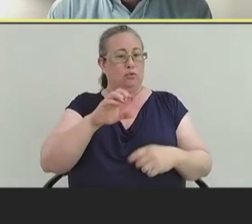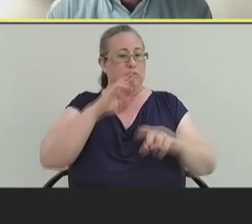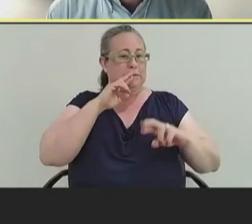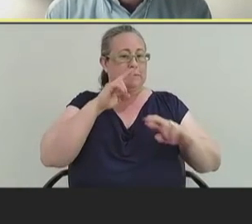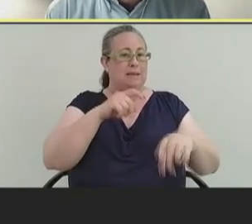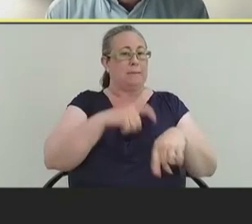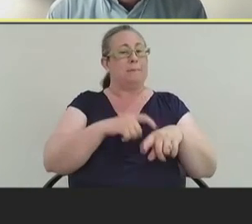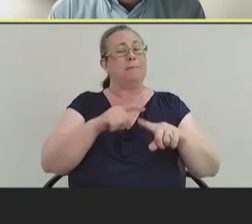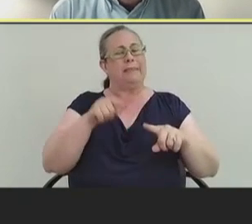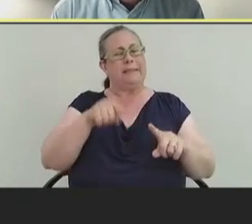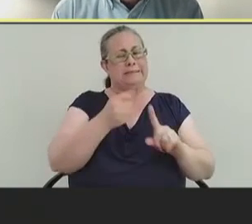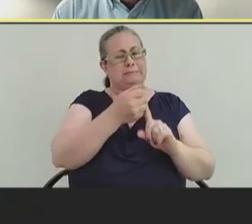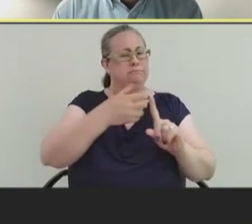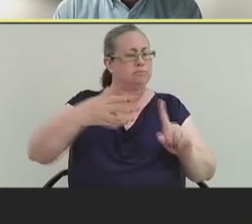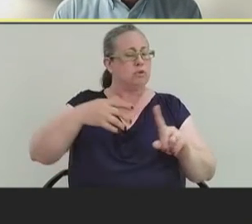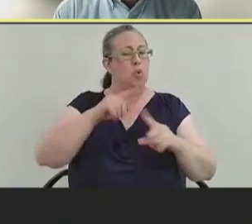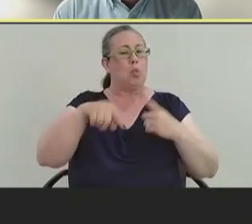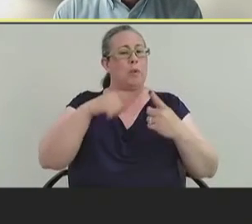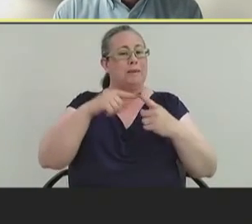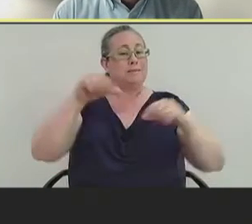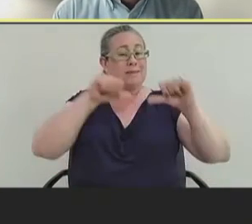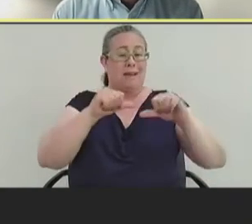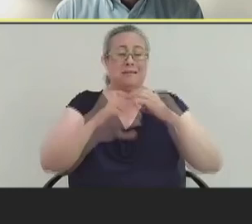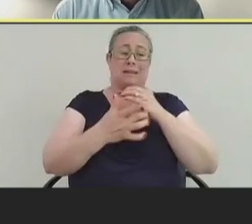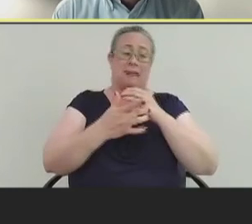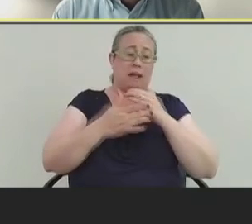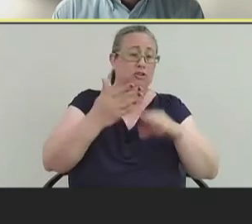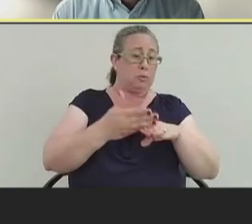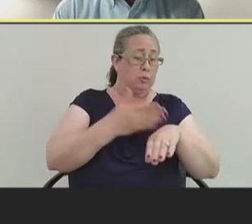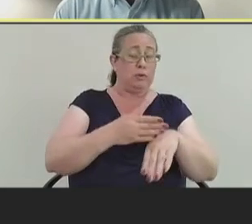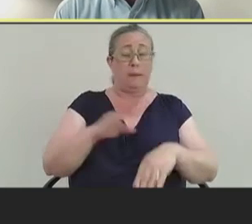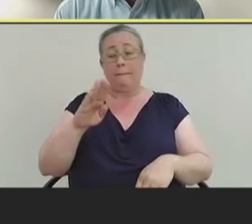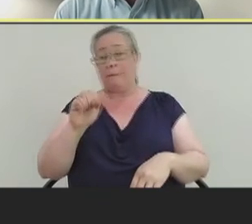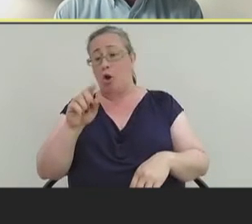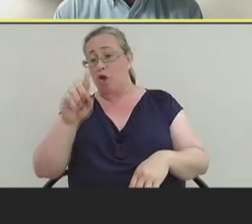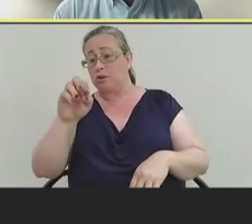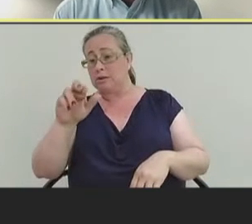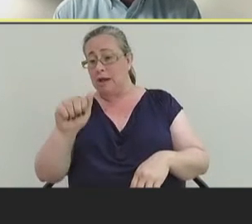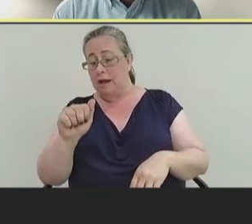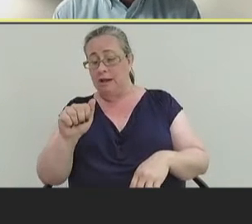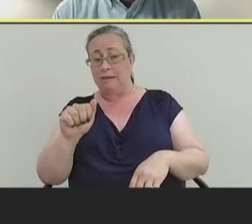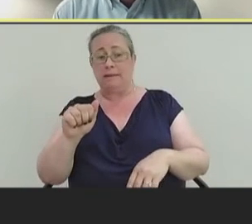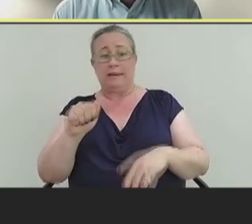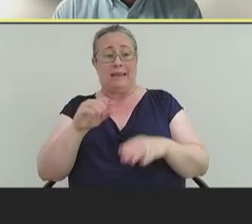and science has improved. And in 2009, BARDA investment in recombinant technology began and